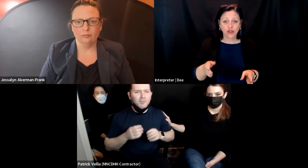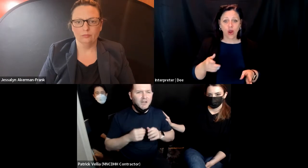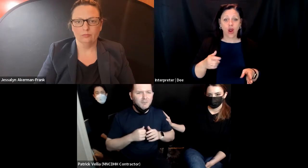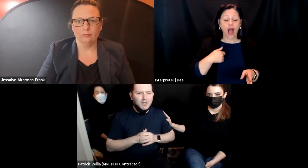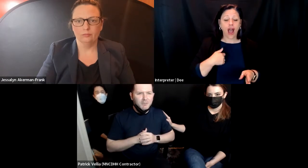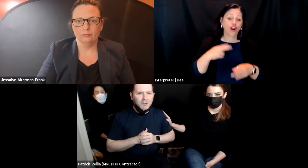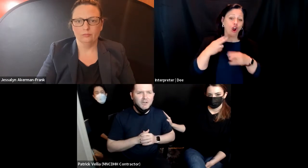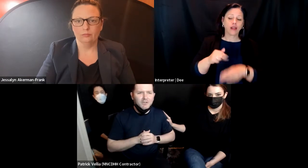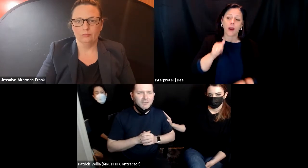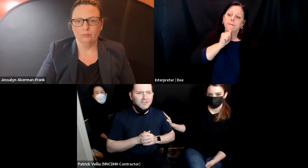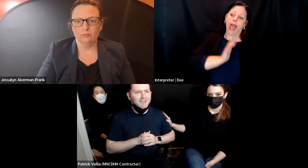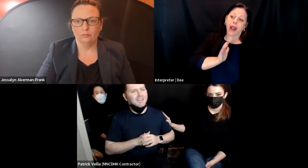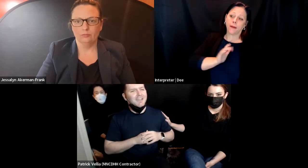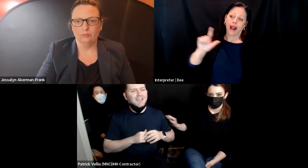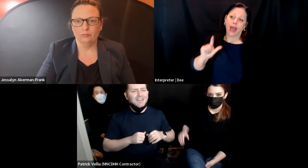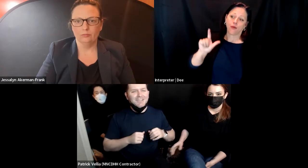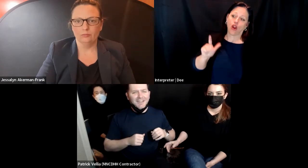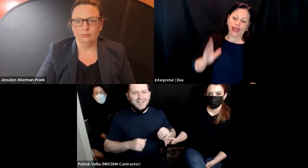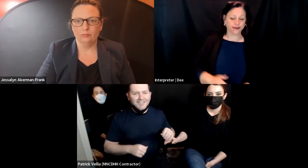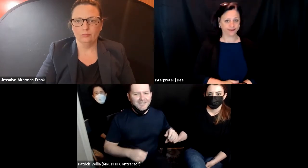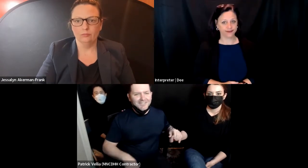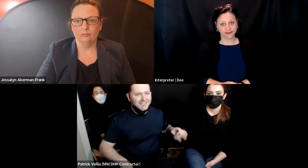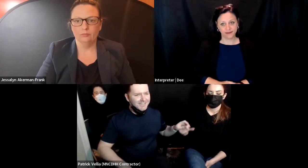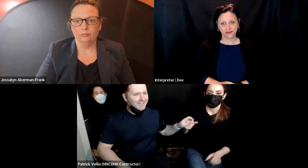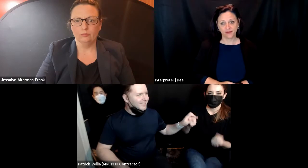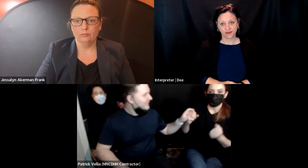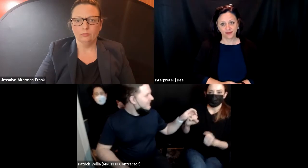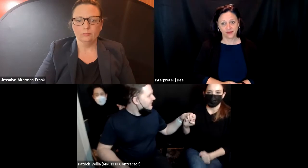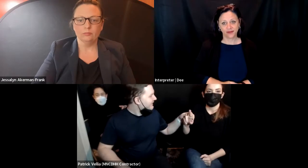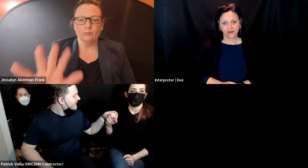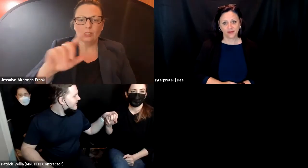She's from North Carolina, here on Zoom, and the state librarian.